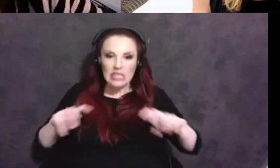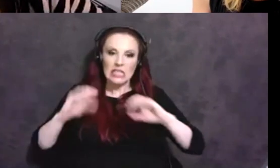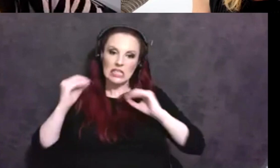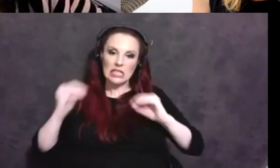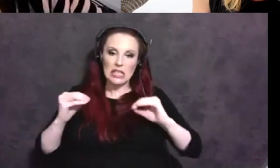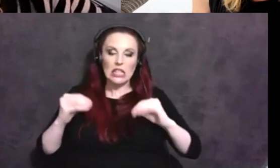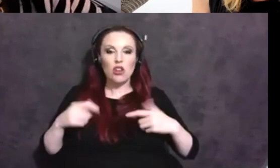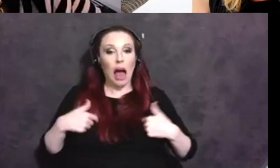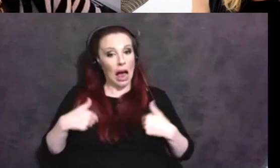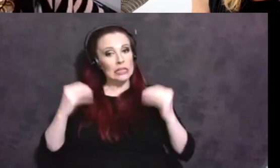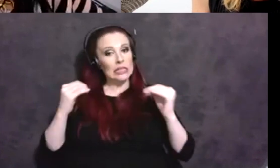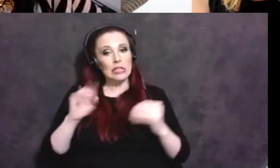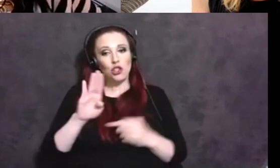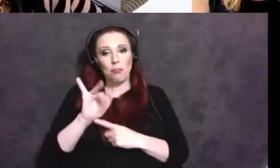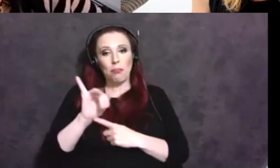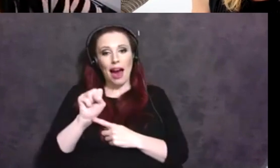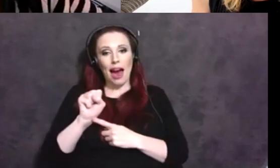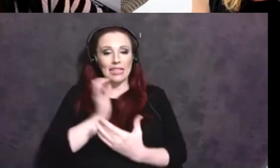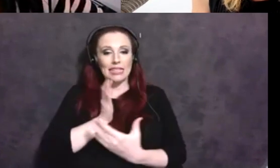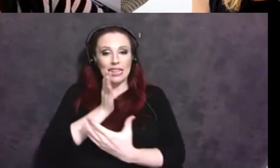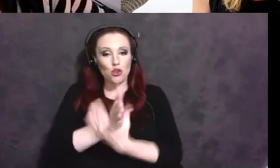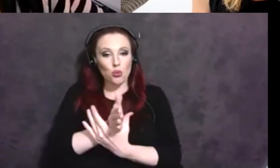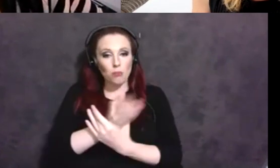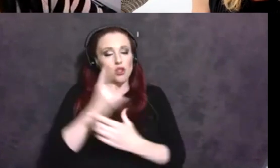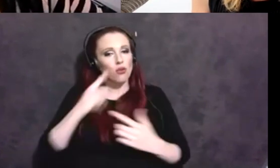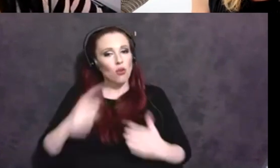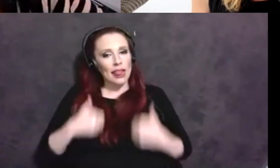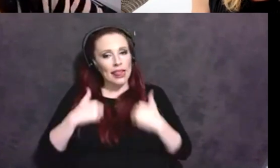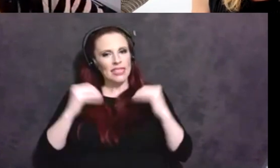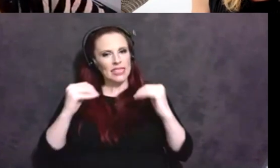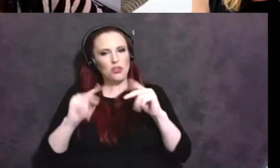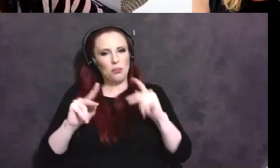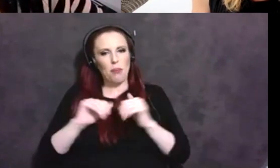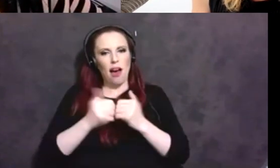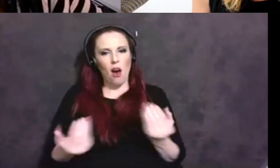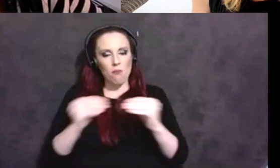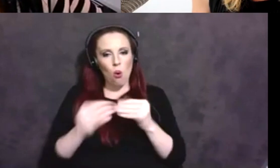Let me tell you a quick story. The genesis of me digging deep into what I am sharing